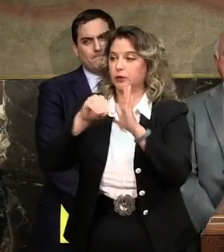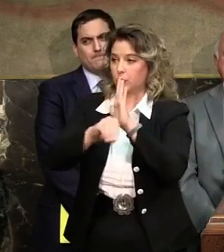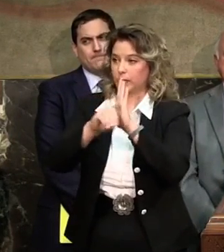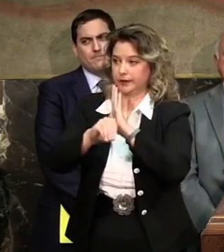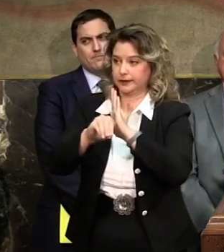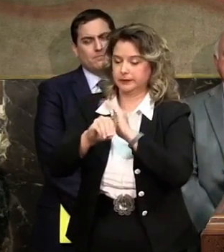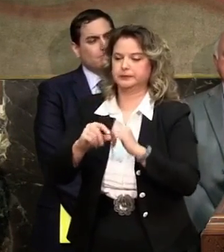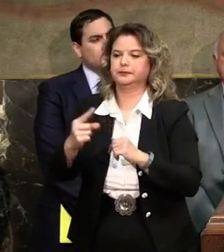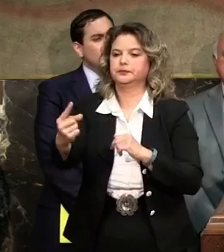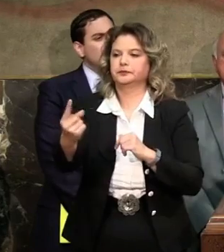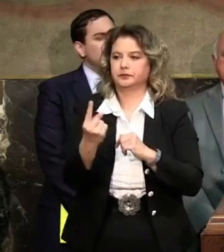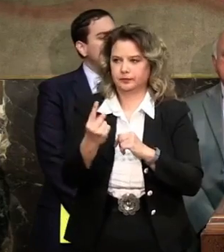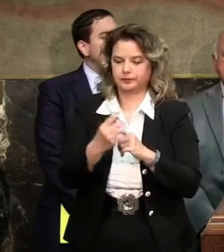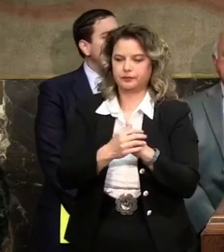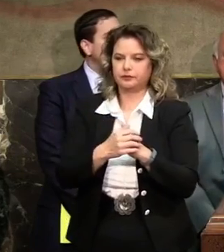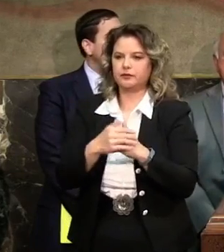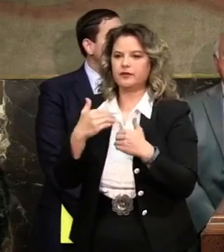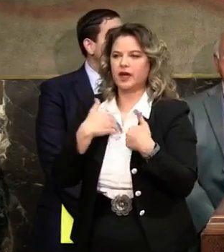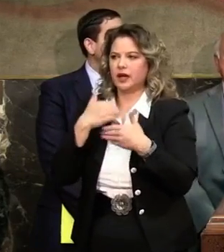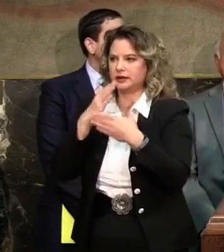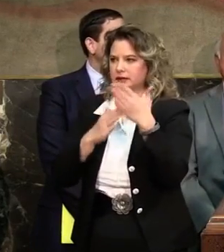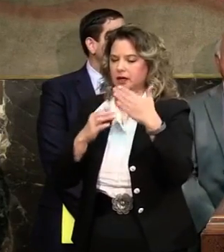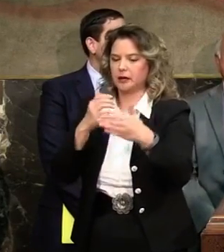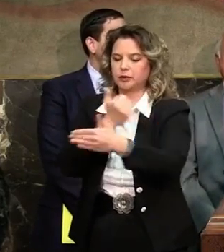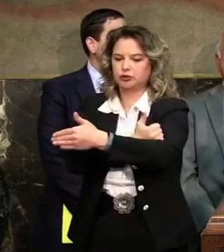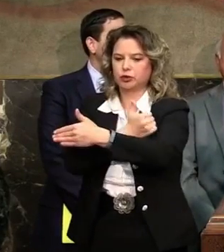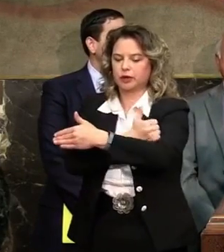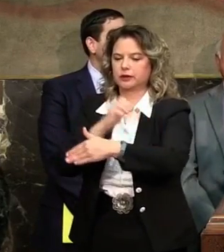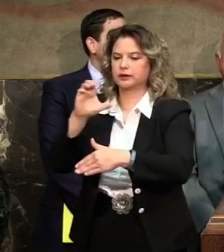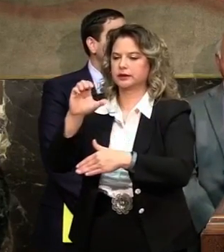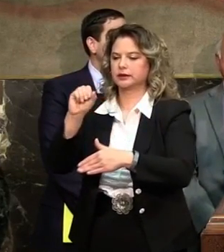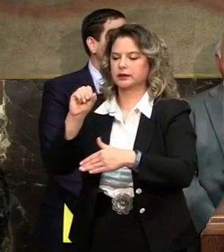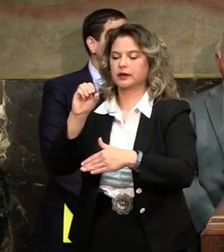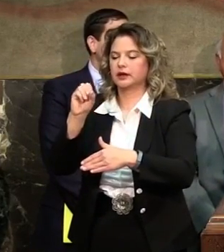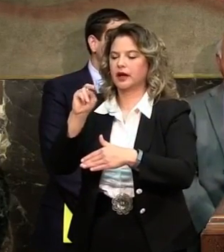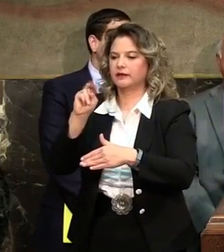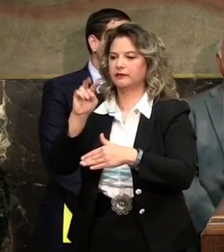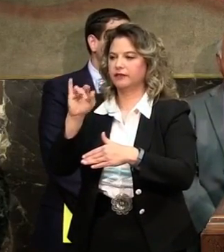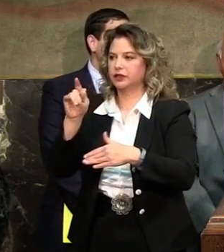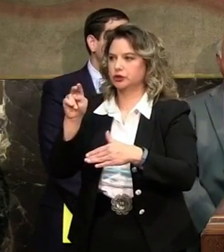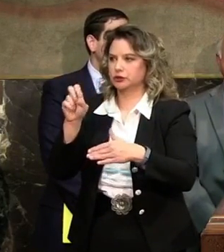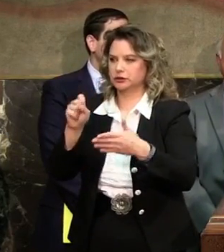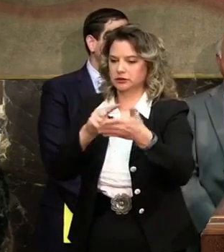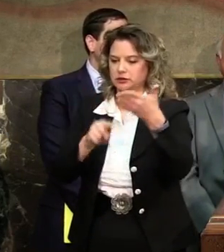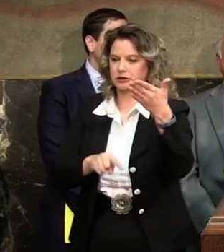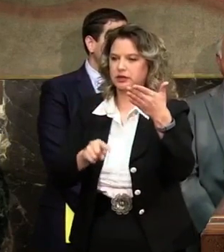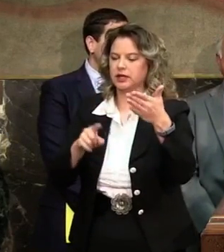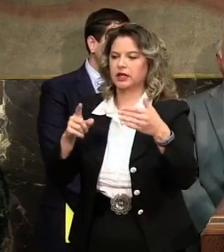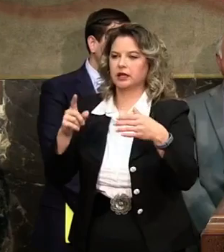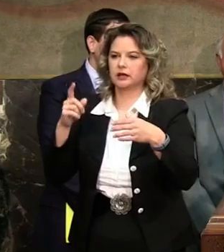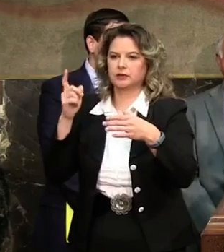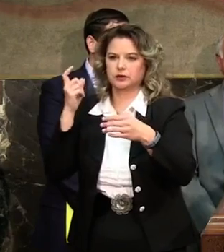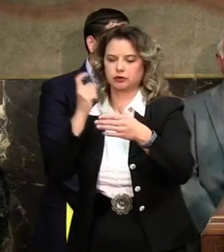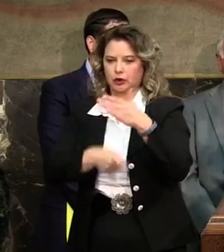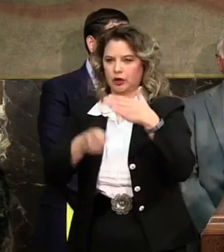drug convictions was convicted for stealing a pair five dollar tennis shoes